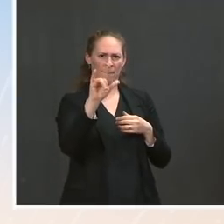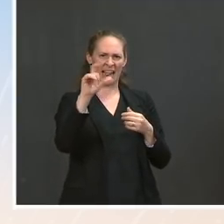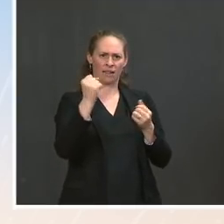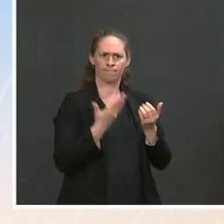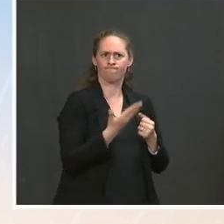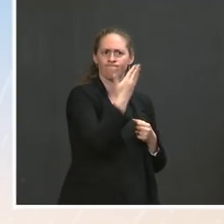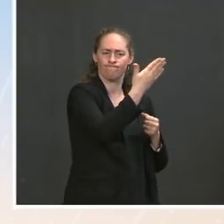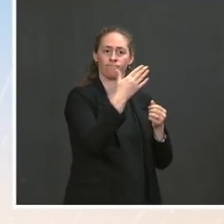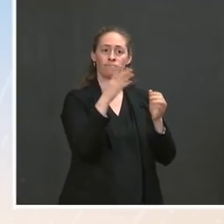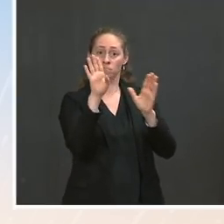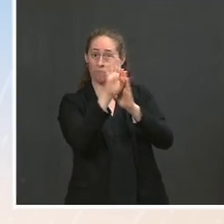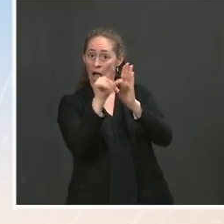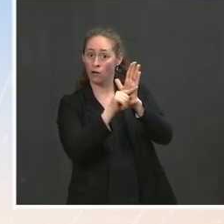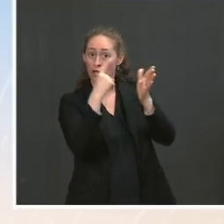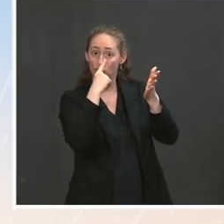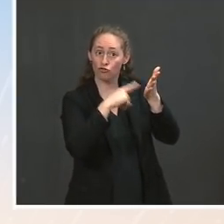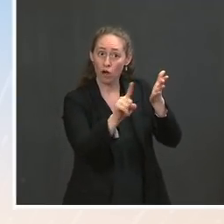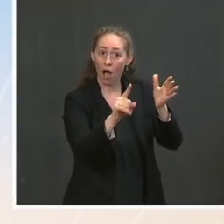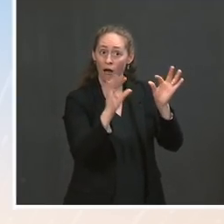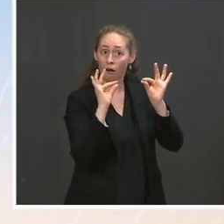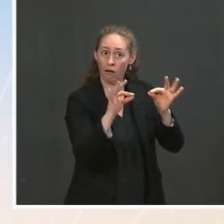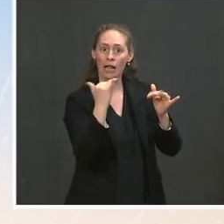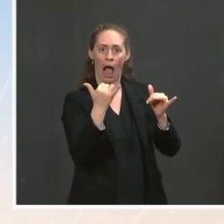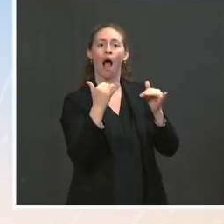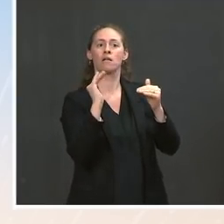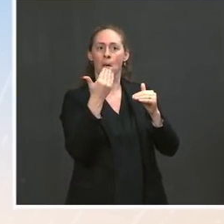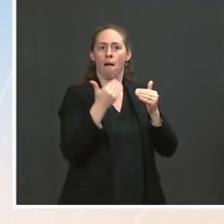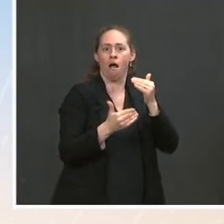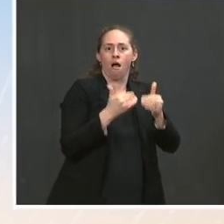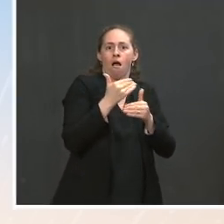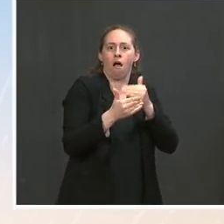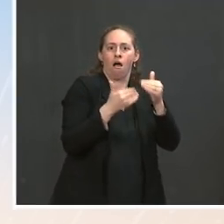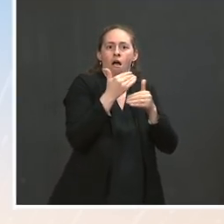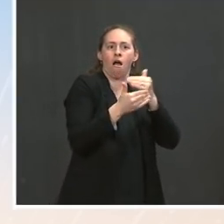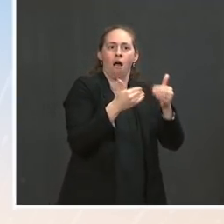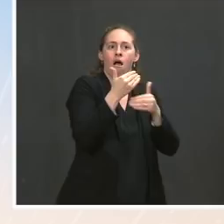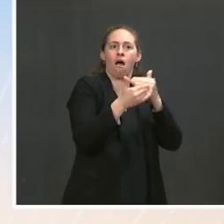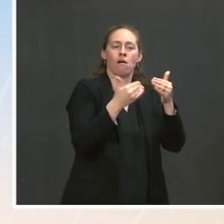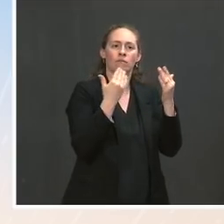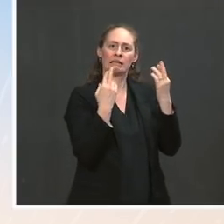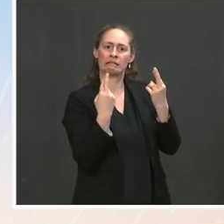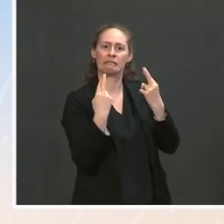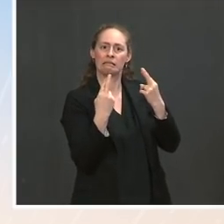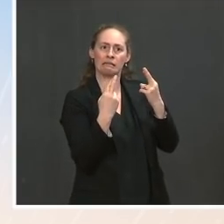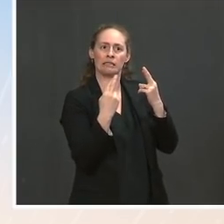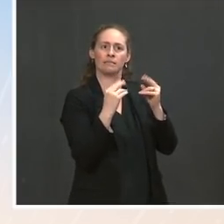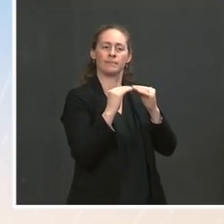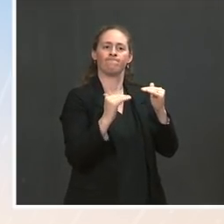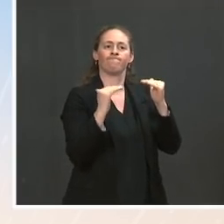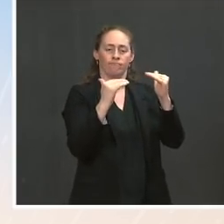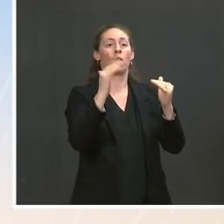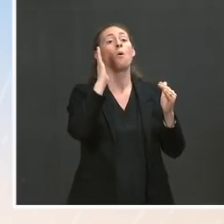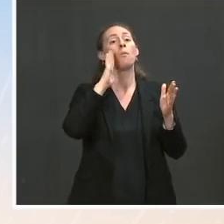There have also been legislation introduced to ban assault weapons. But he also believes that there is an opportunity,